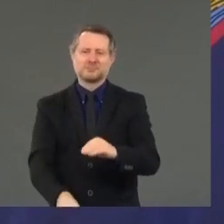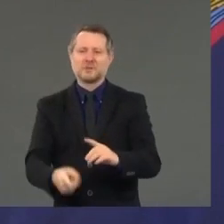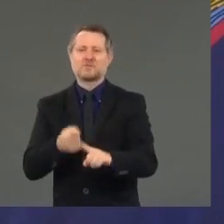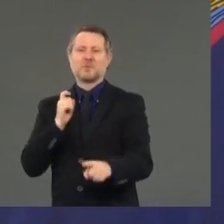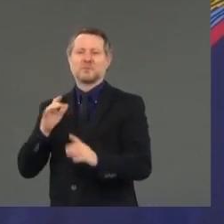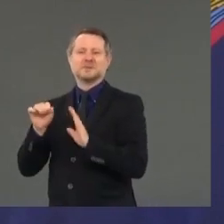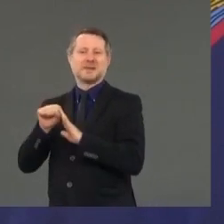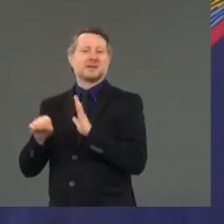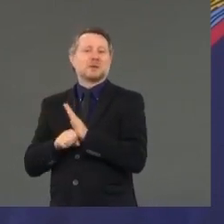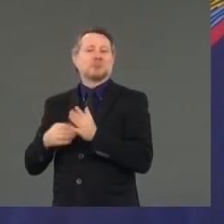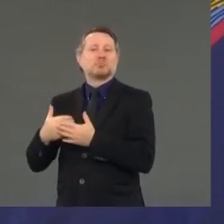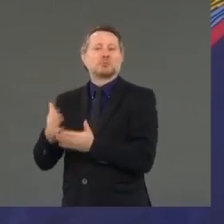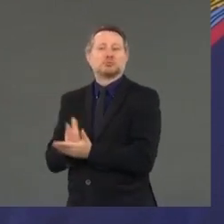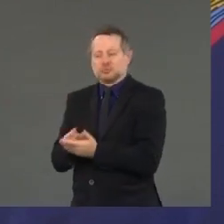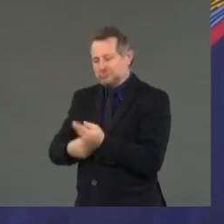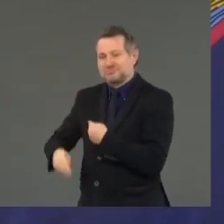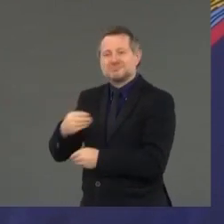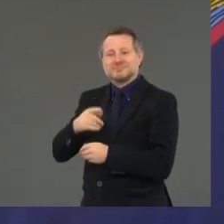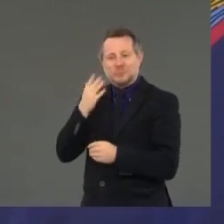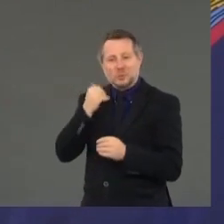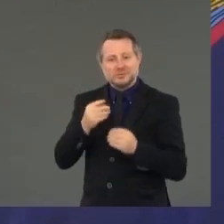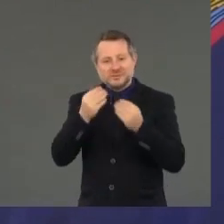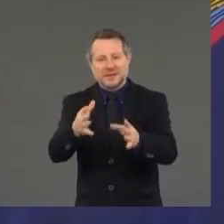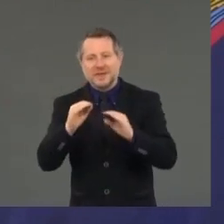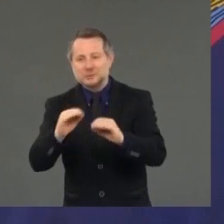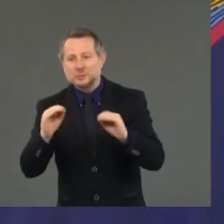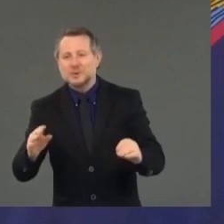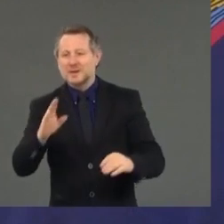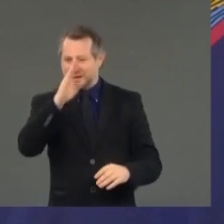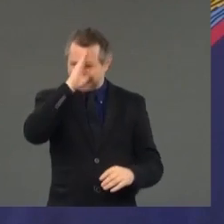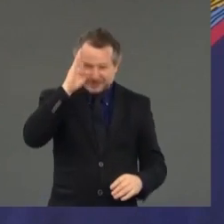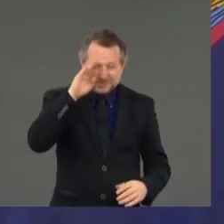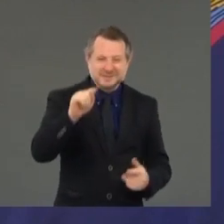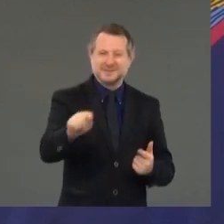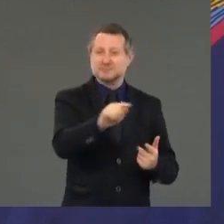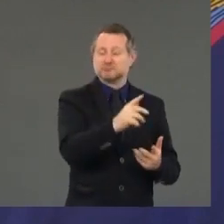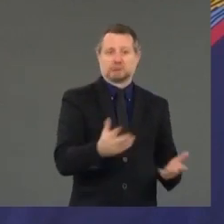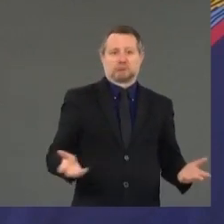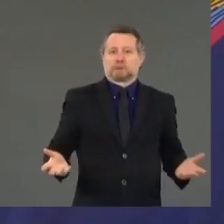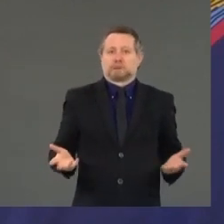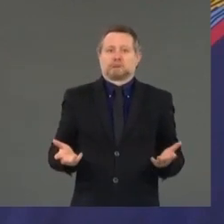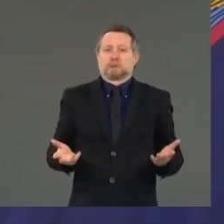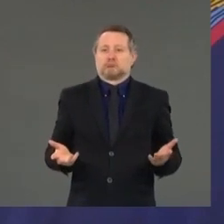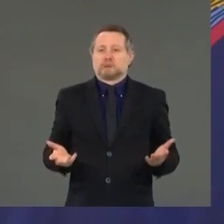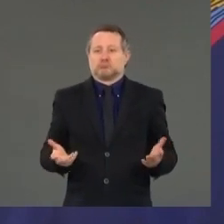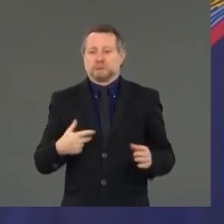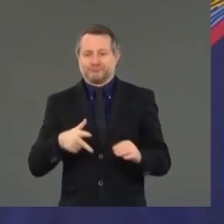FUNDING TO HOSPITALS BECAUSE THAT'S THE STATE BUDGET, RIGHT? WHERE DOES THE STATE BUDGET GO?